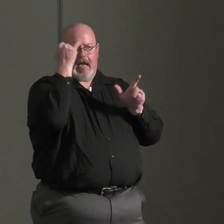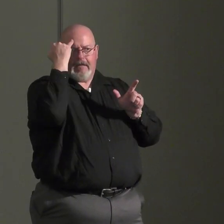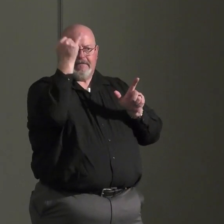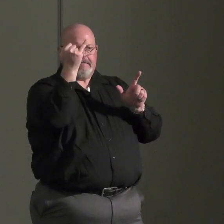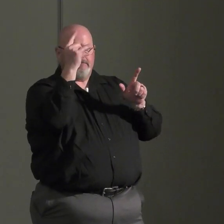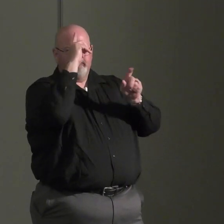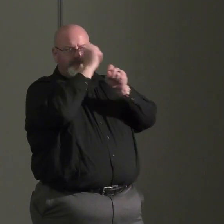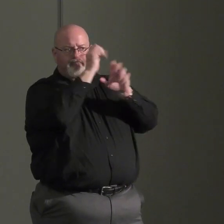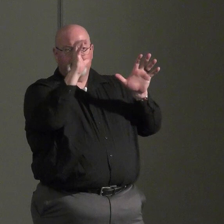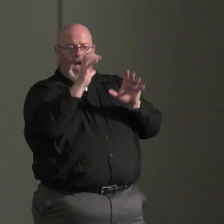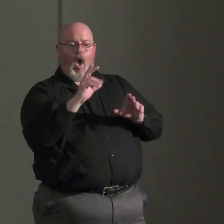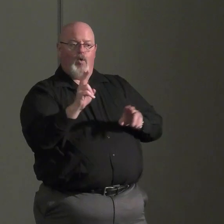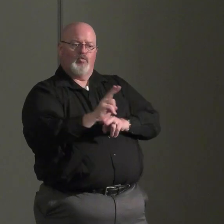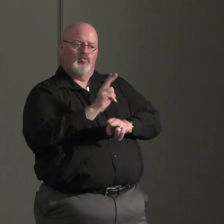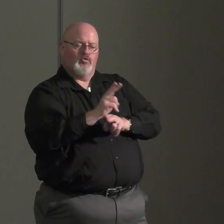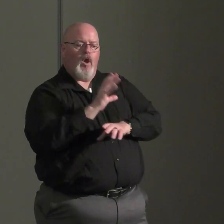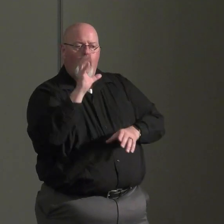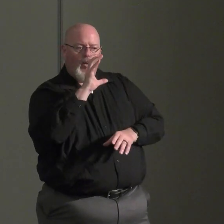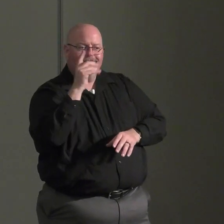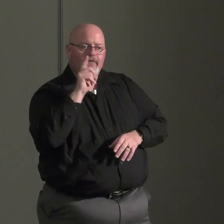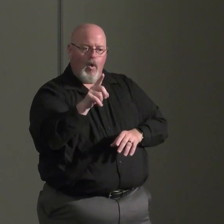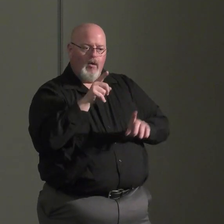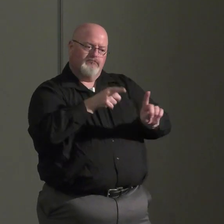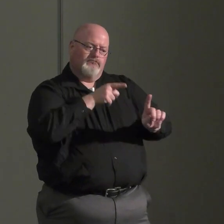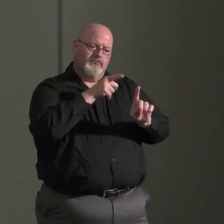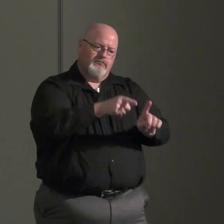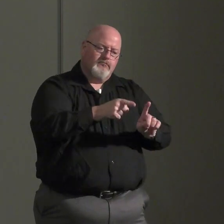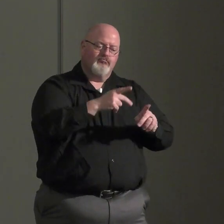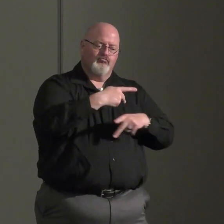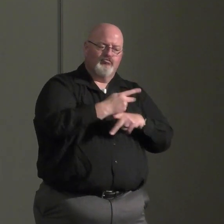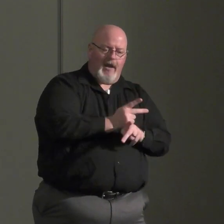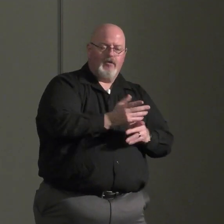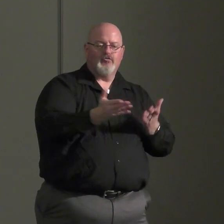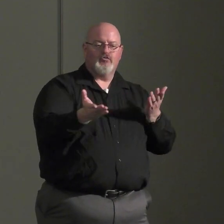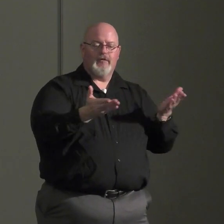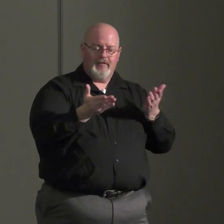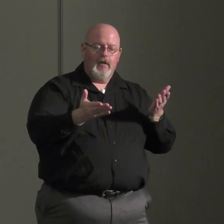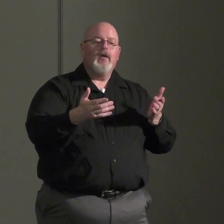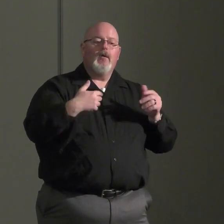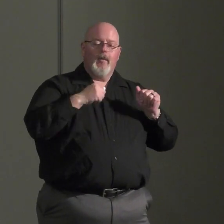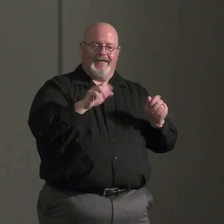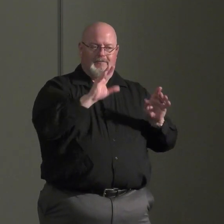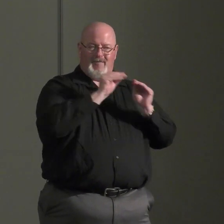what users are looking for in a certain product or service. And we could drill down deeper.